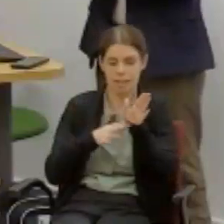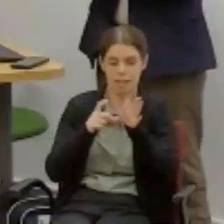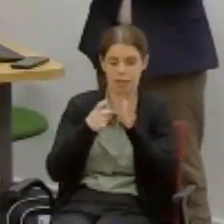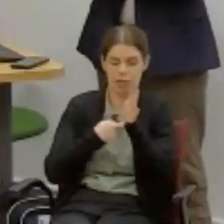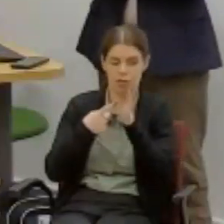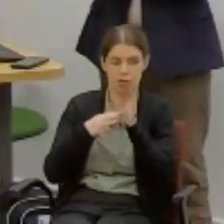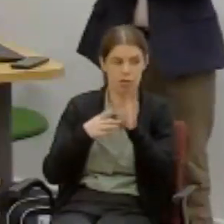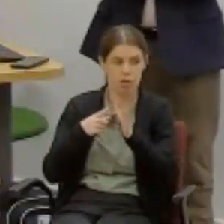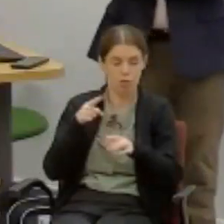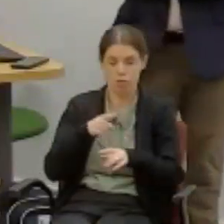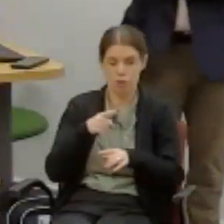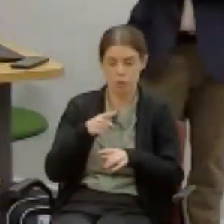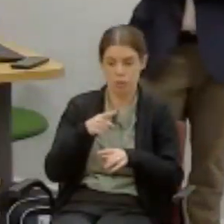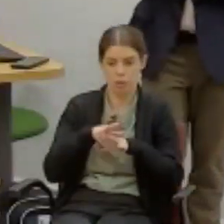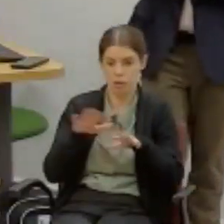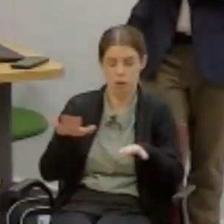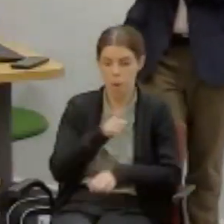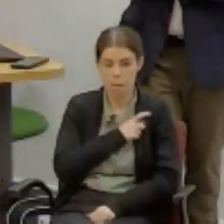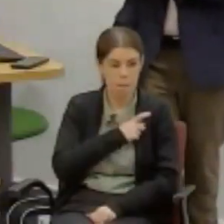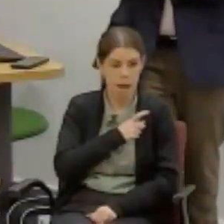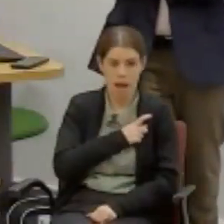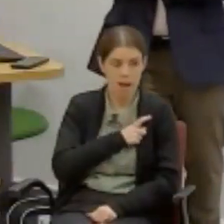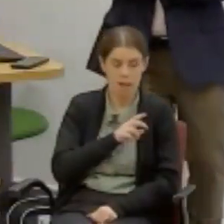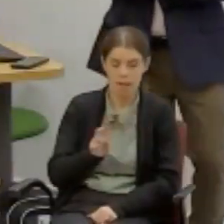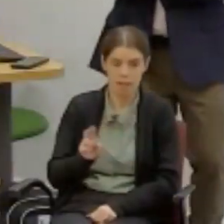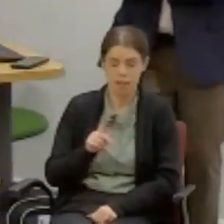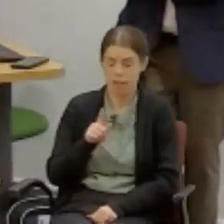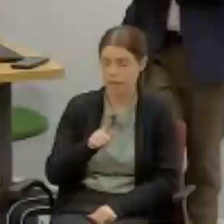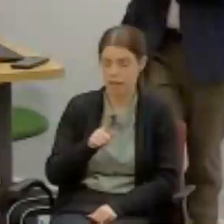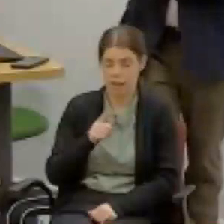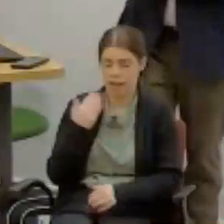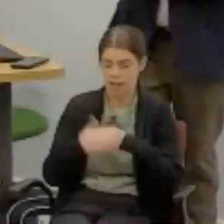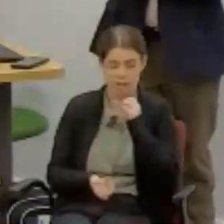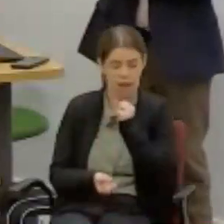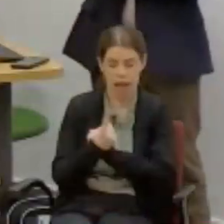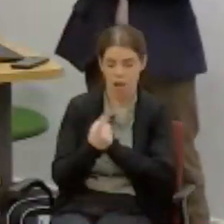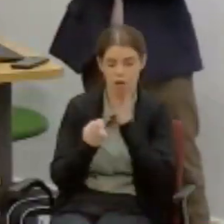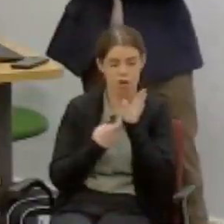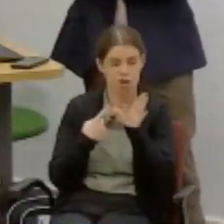So, nobody should be panicking right now. But it's fantastic, rare syncretic.